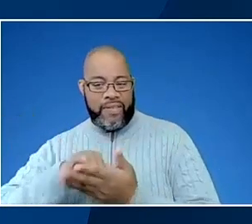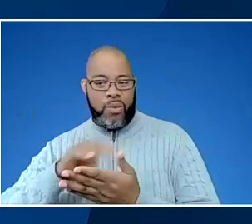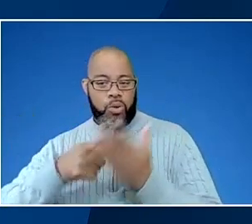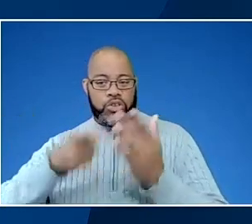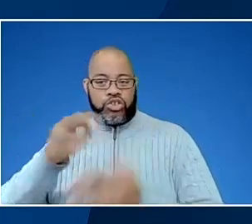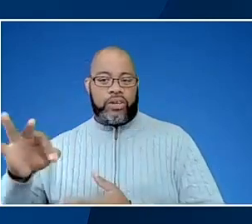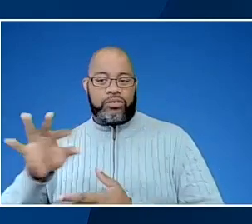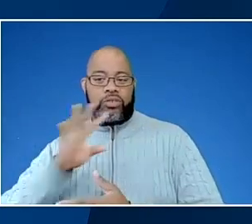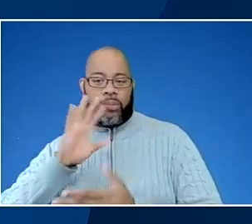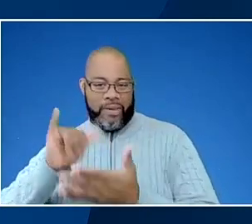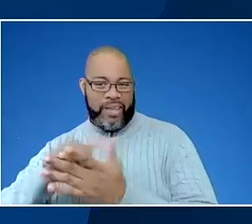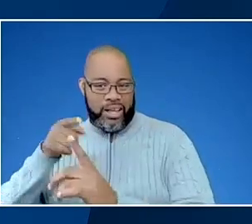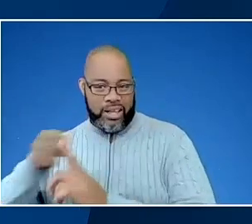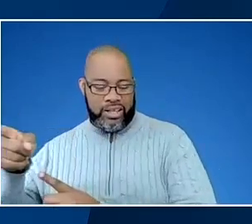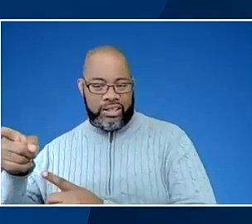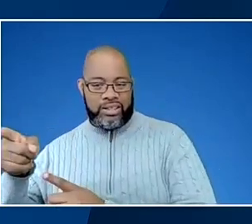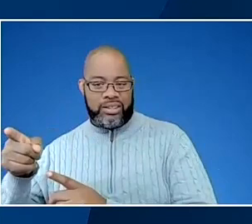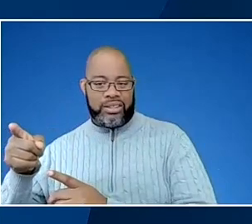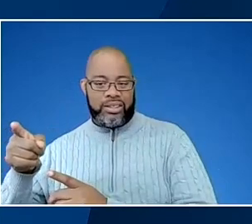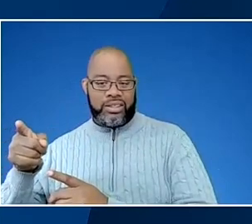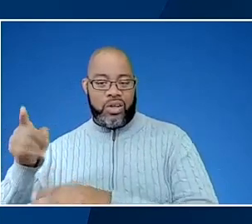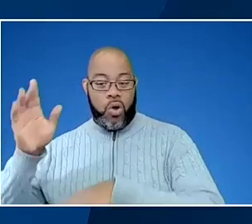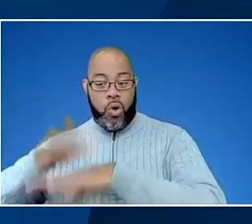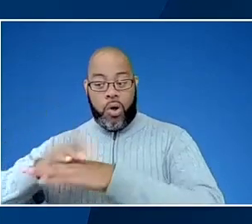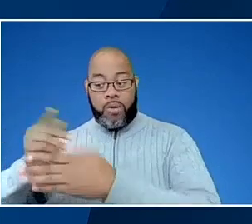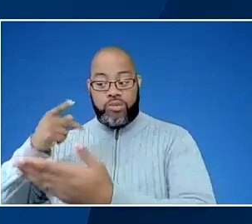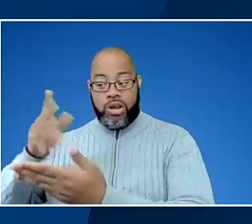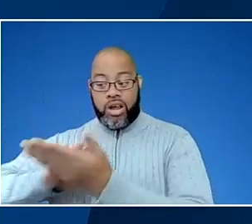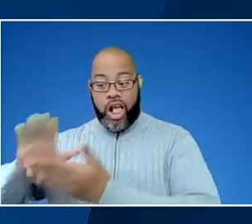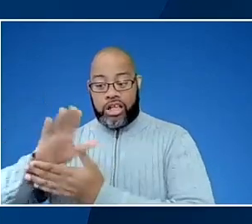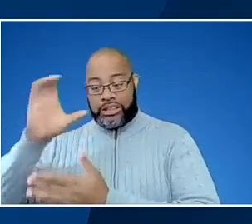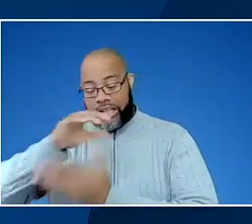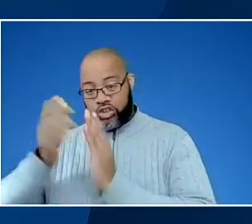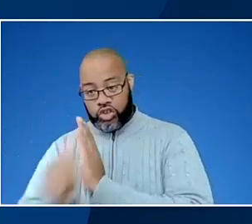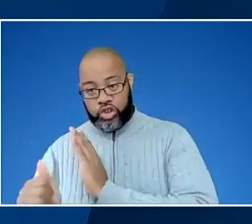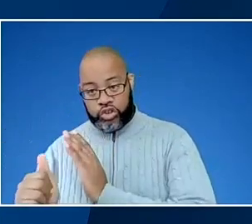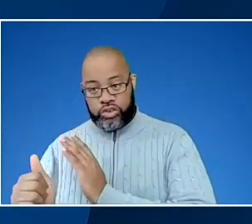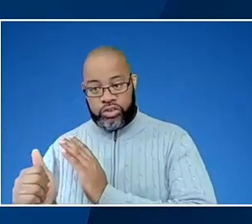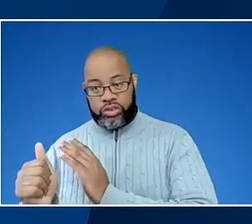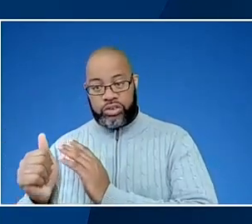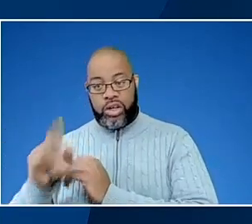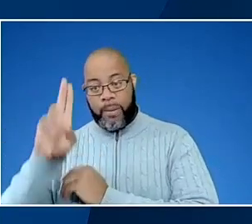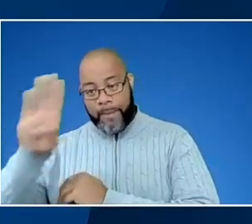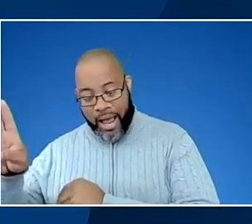alluding to is on those pre-college talent search, Upward Bound and EOC, is it